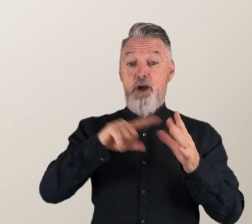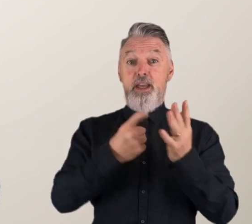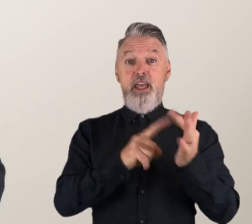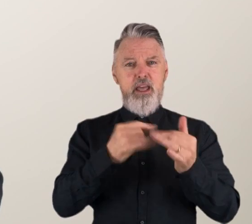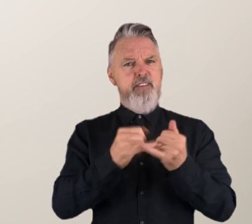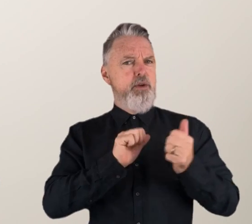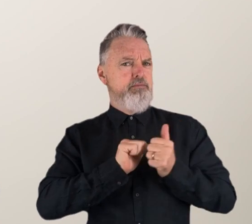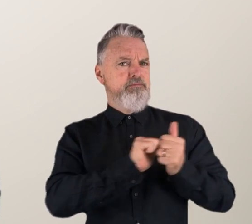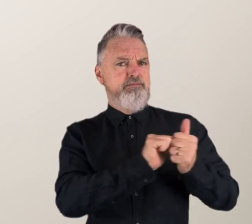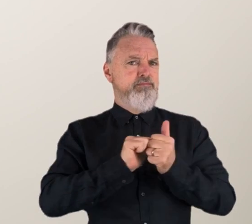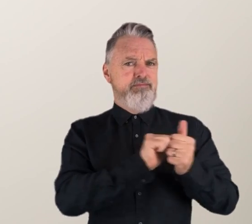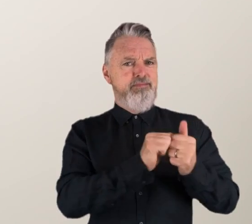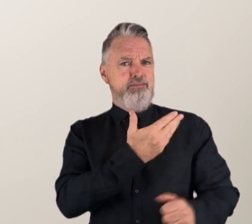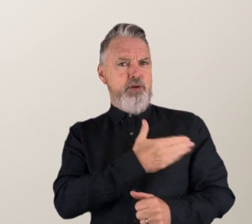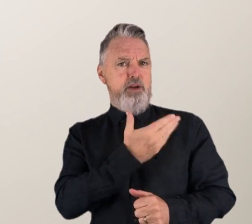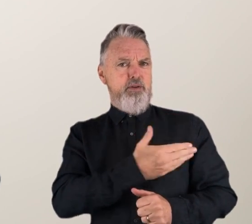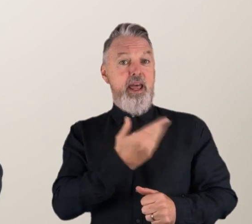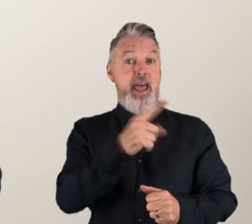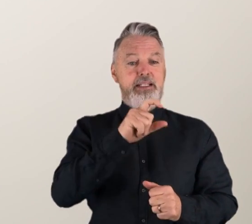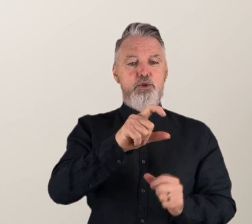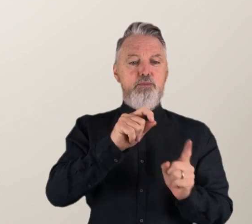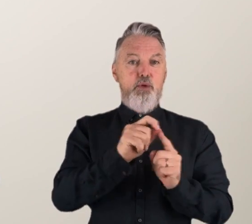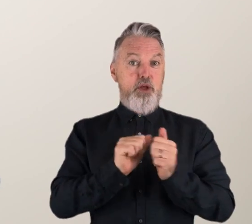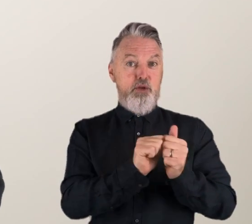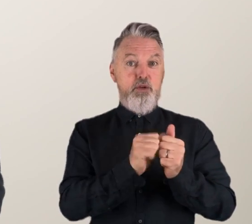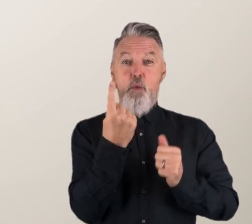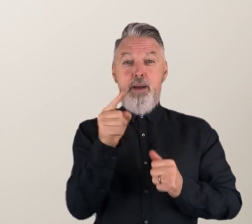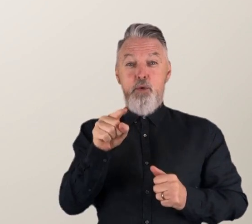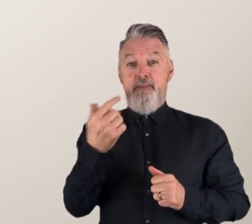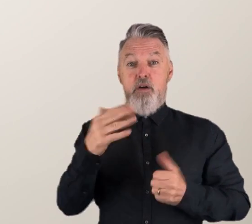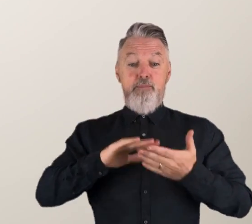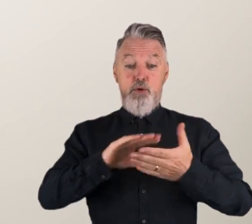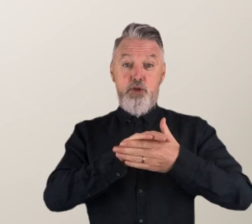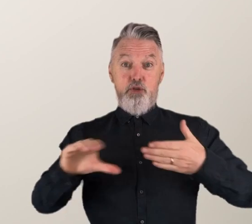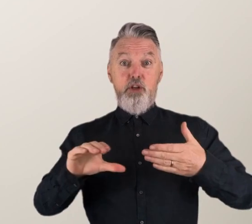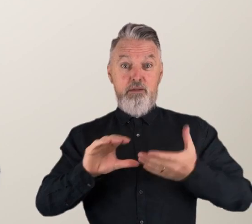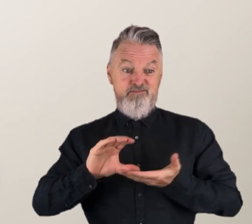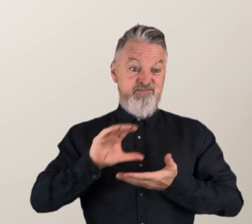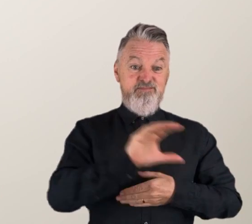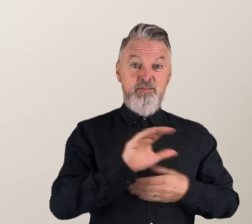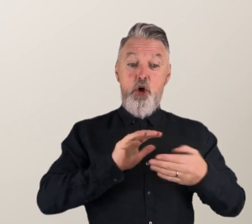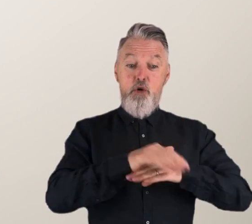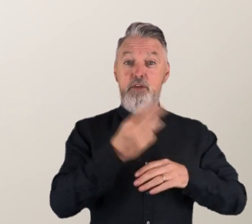and Cerebral Palsy Alliance. The 1.5 million dollar investment over 3 years allows us to work in partnership